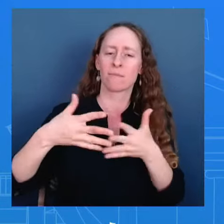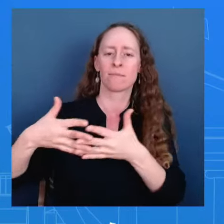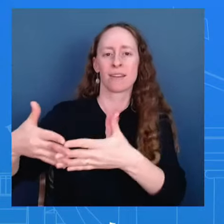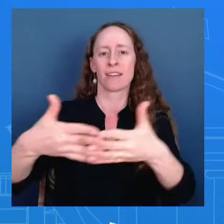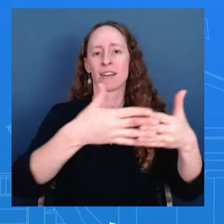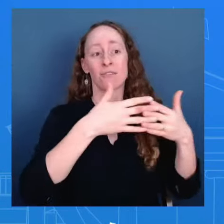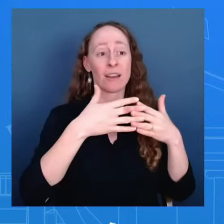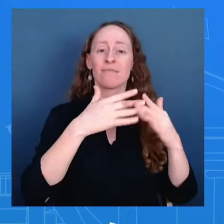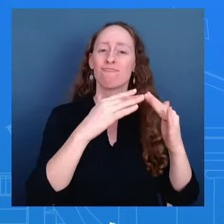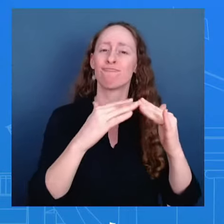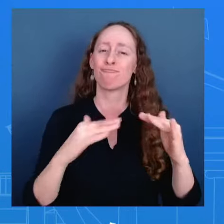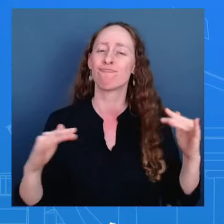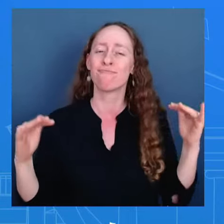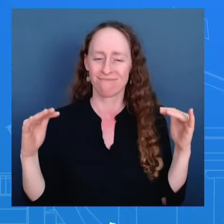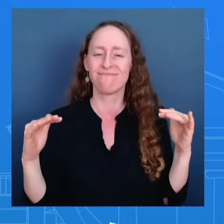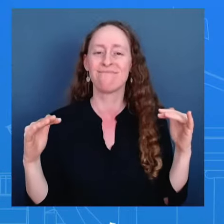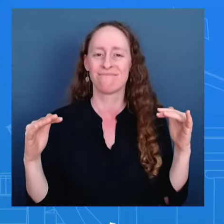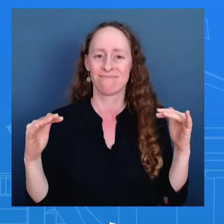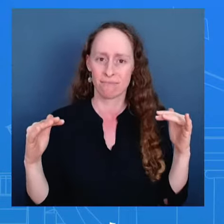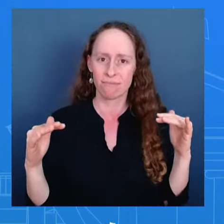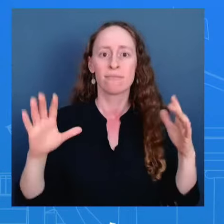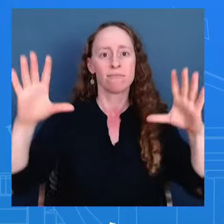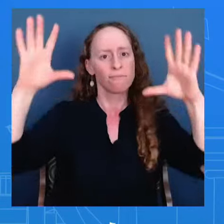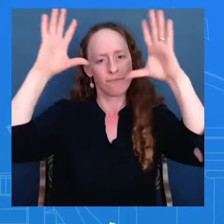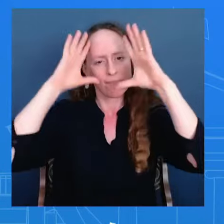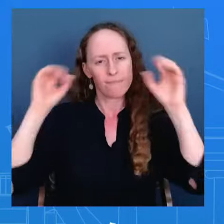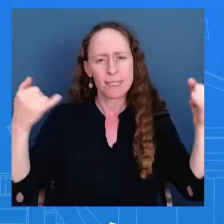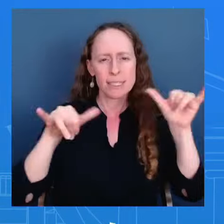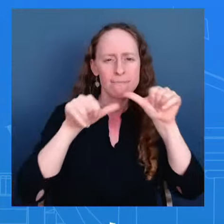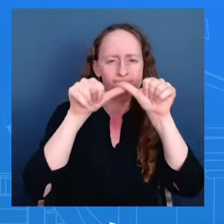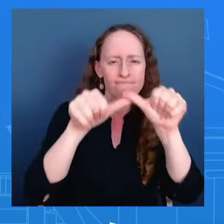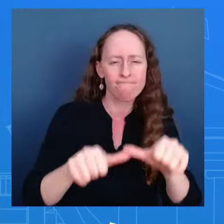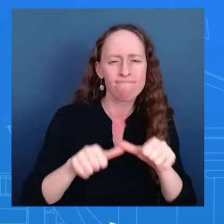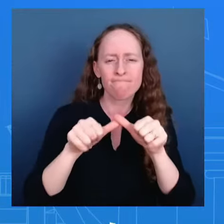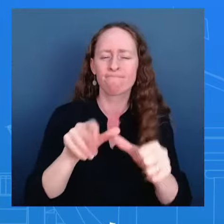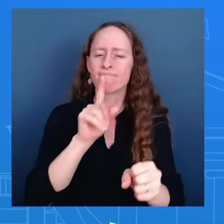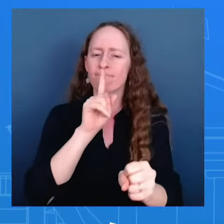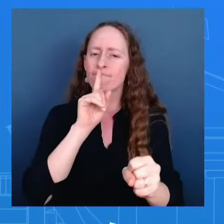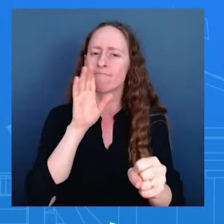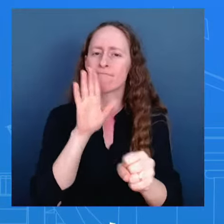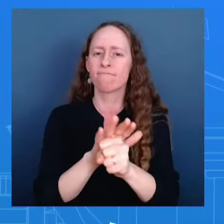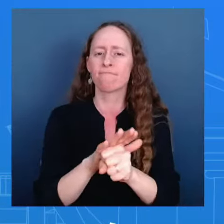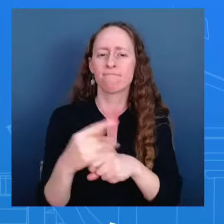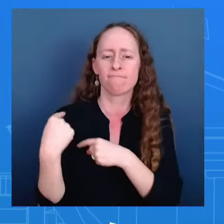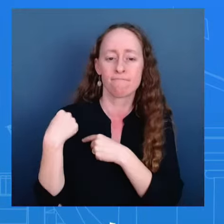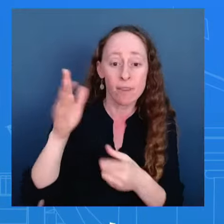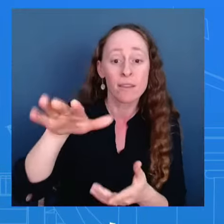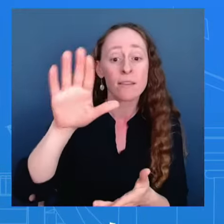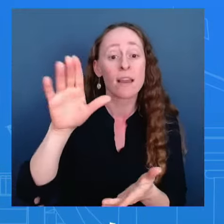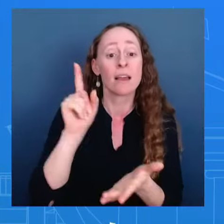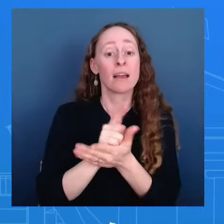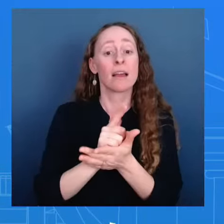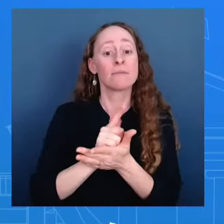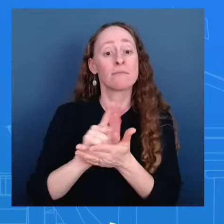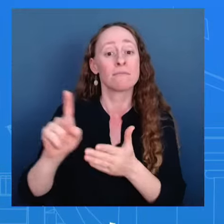And just last week, we were able to announce the 200th judicial confirmation. And I was able to do that.